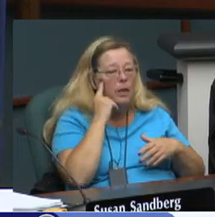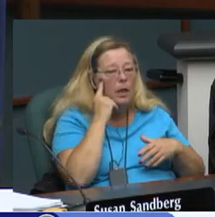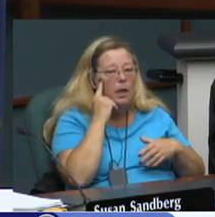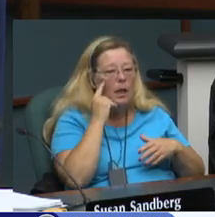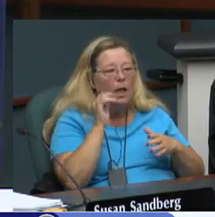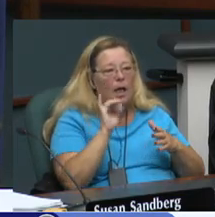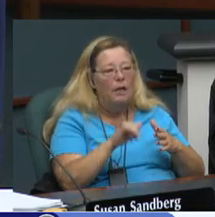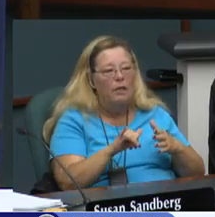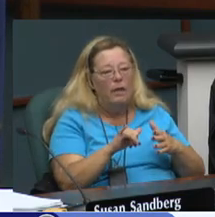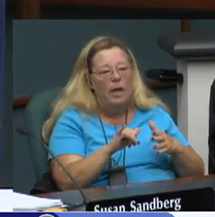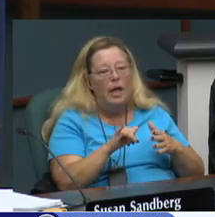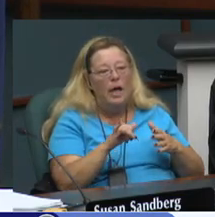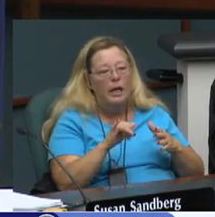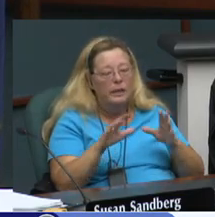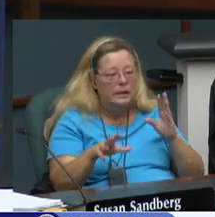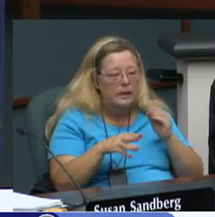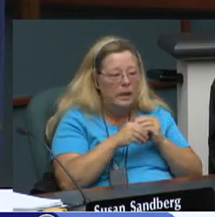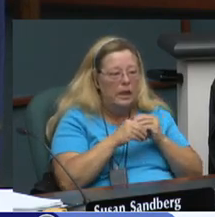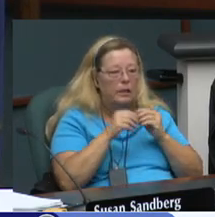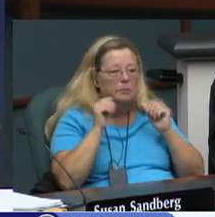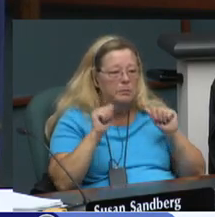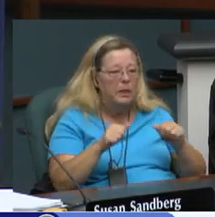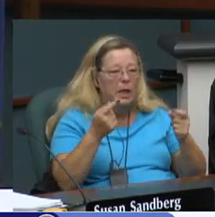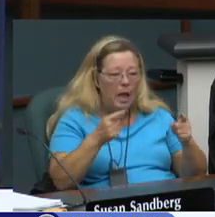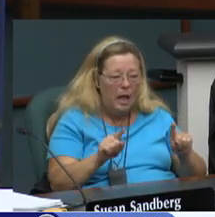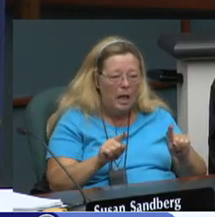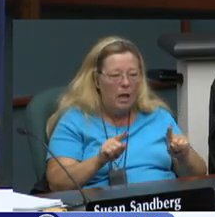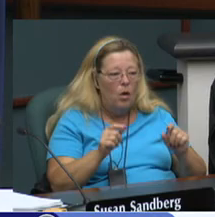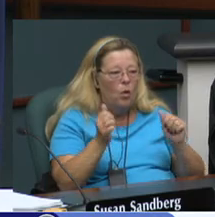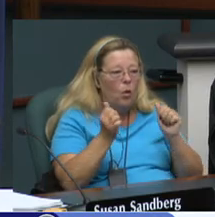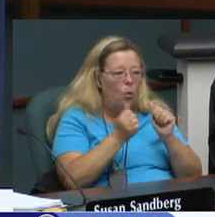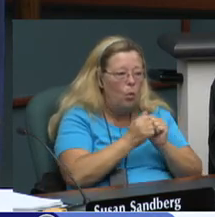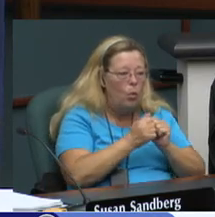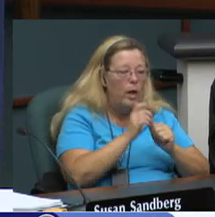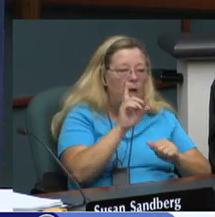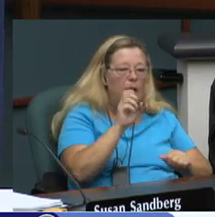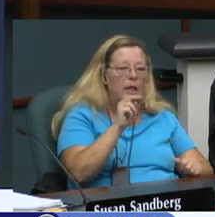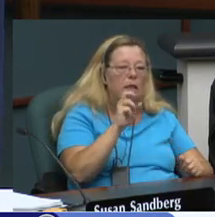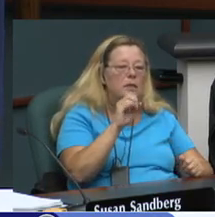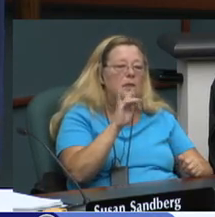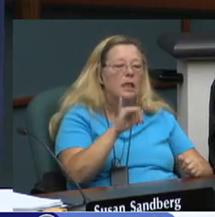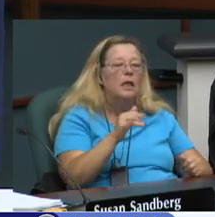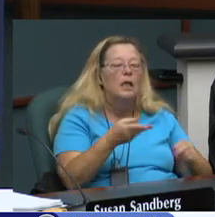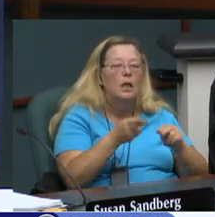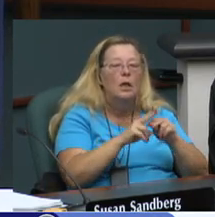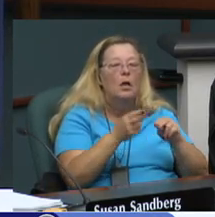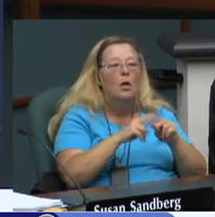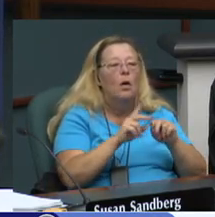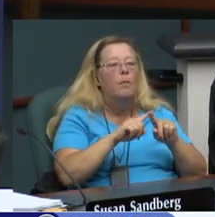adaptation can occur with density increases but it needn't be sacrificing